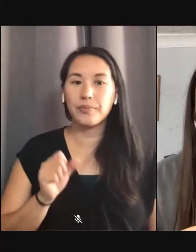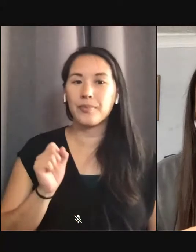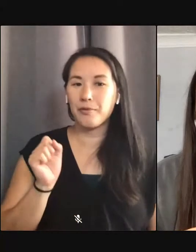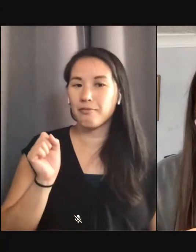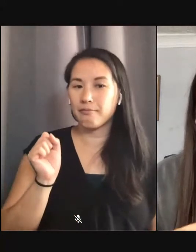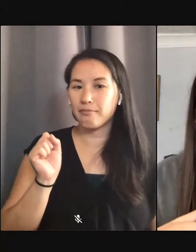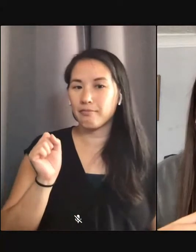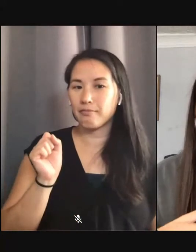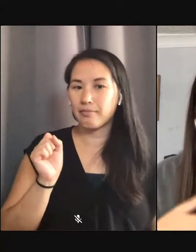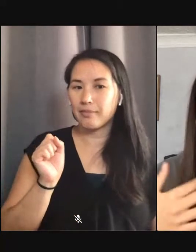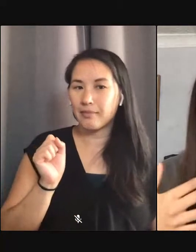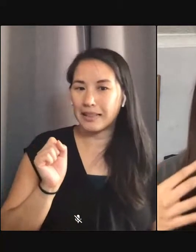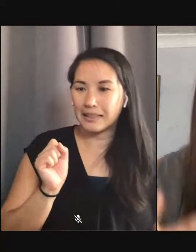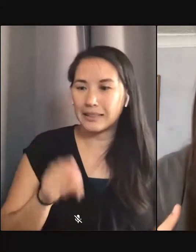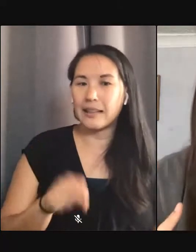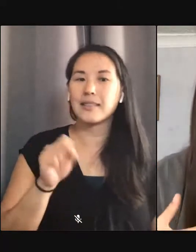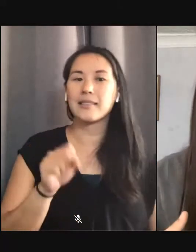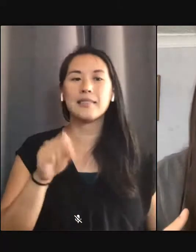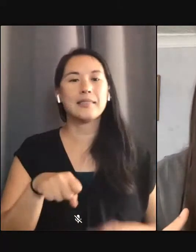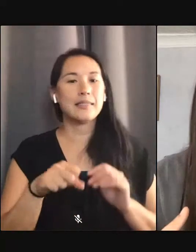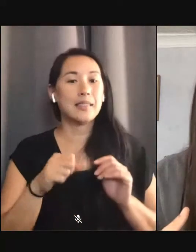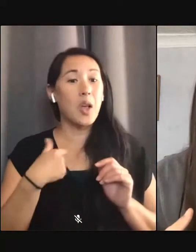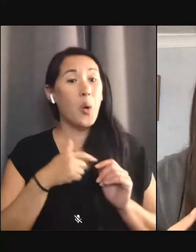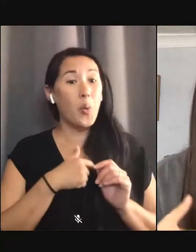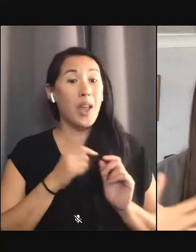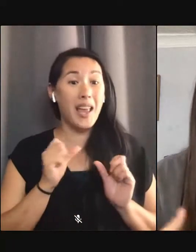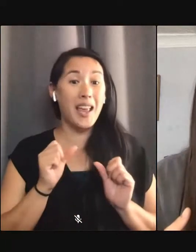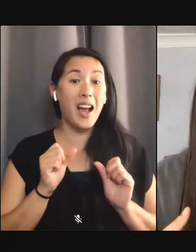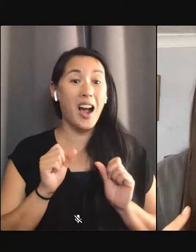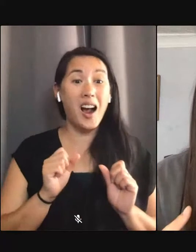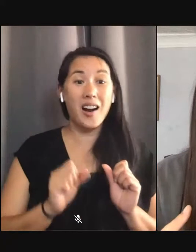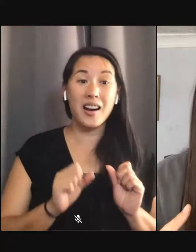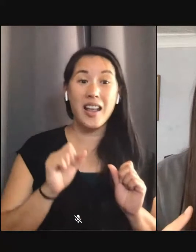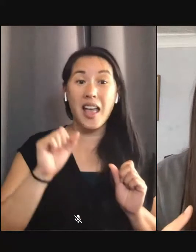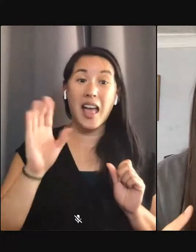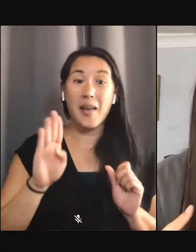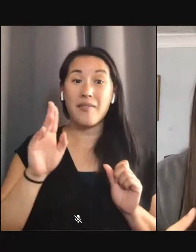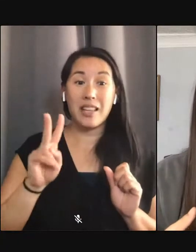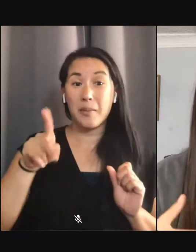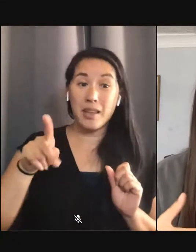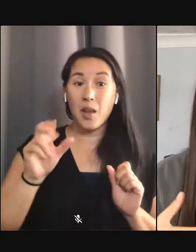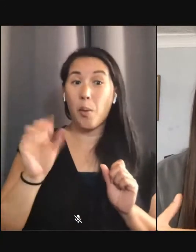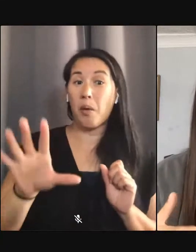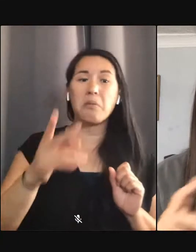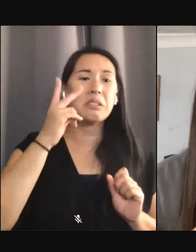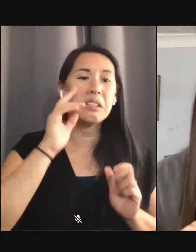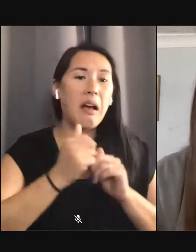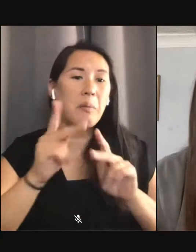ways that you can say you know we're just we're putting an mvp out there and we want to see how people respond to it i think there's there's two things you need